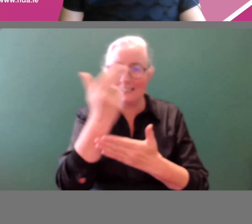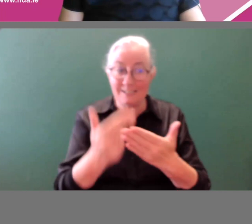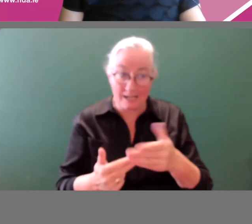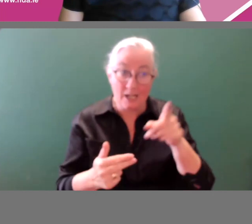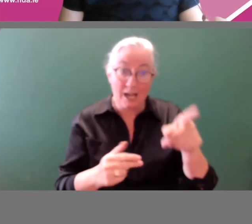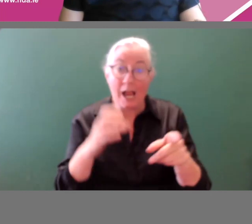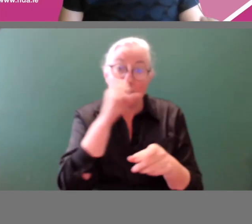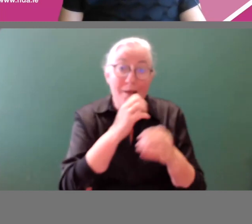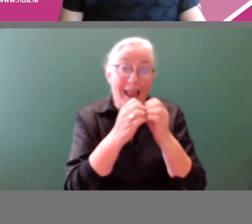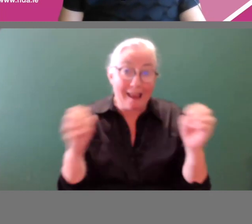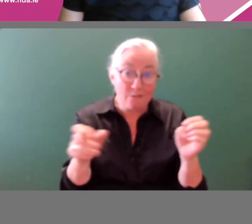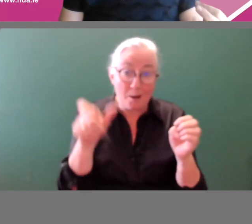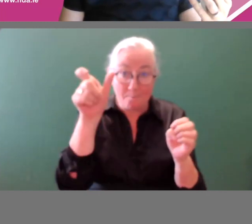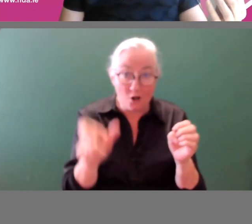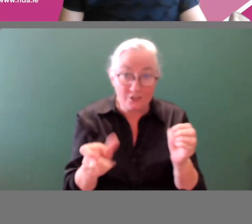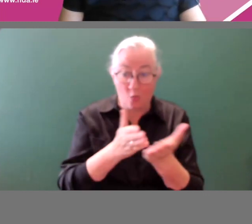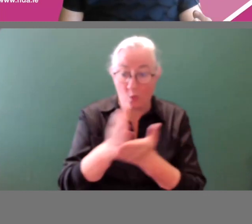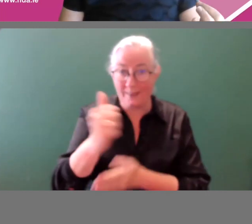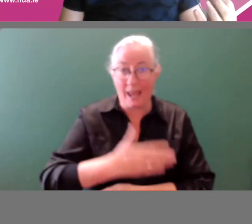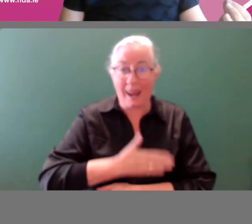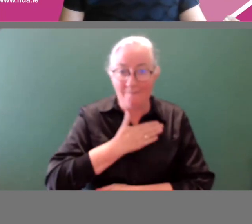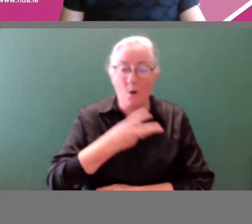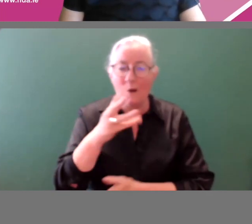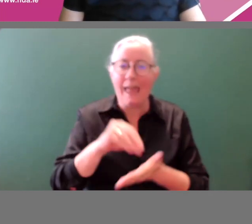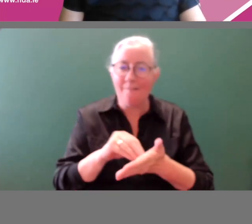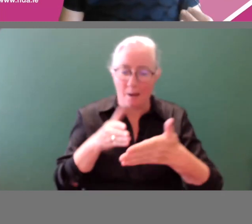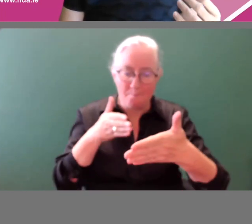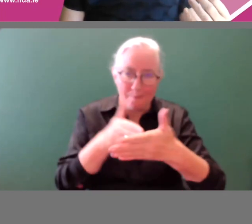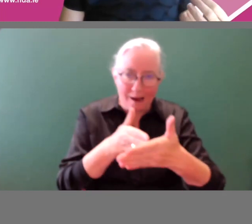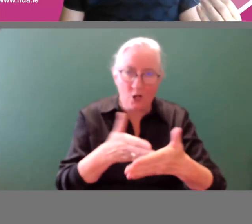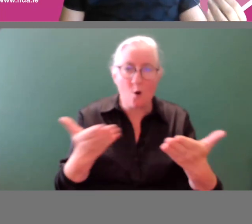person at some time in their life will experience barriers and reduced functioning, maybe temporary